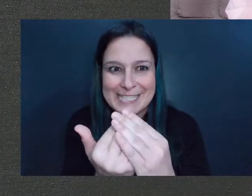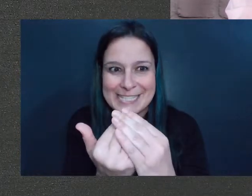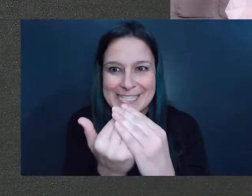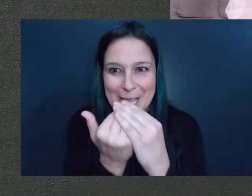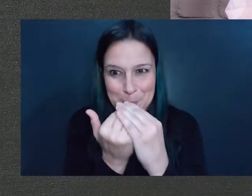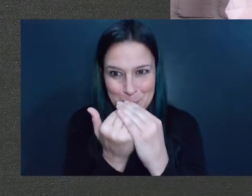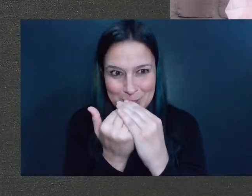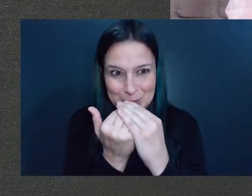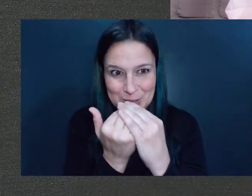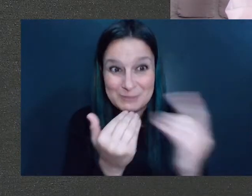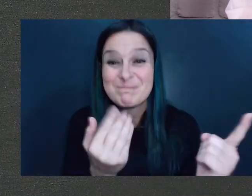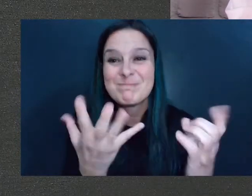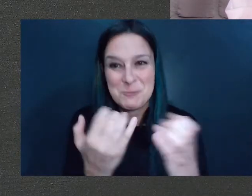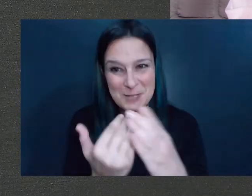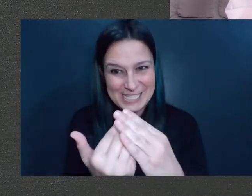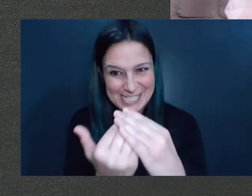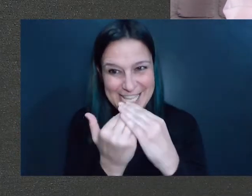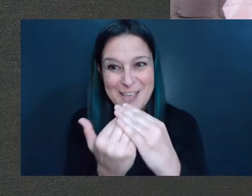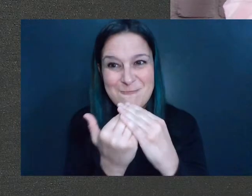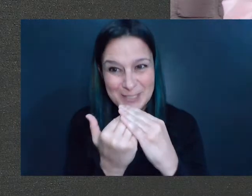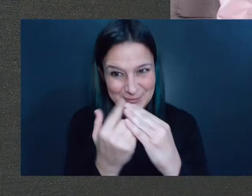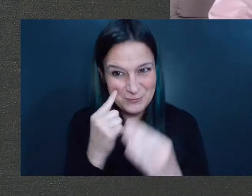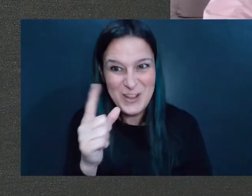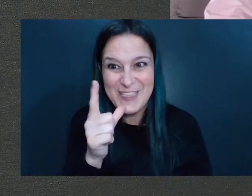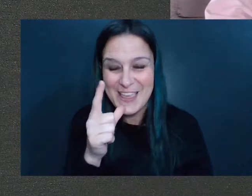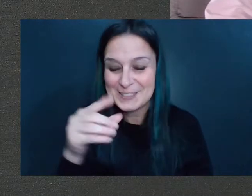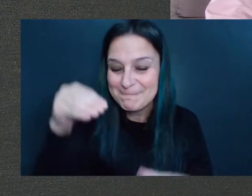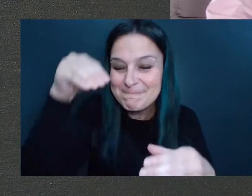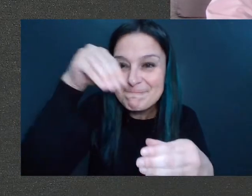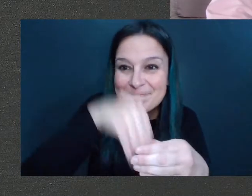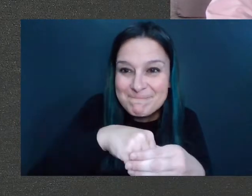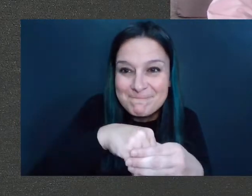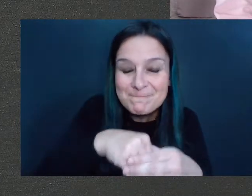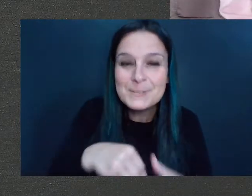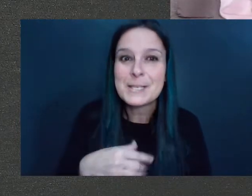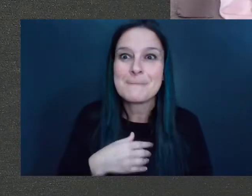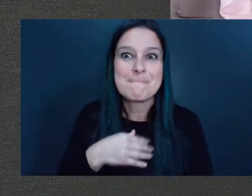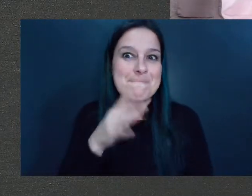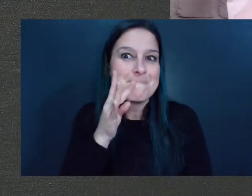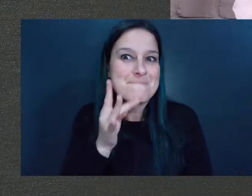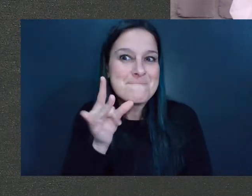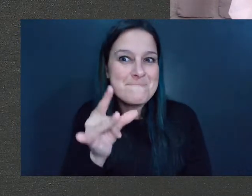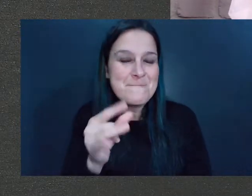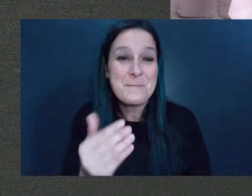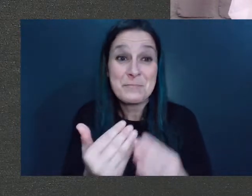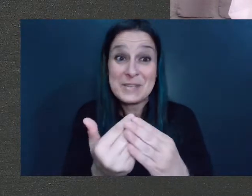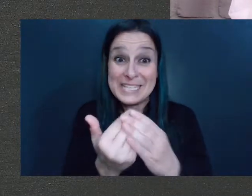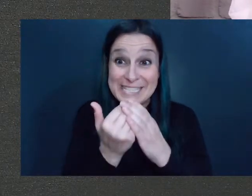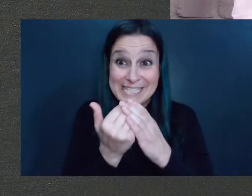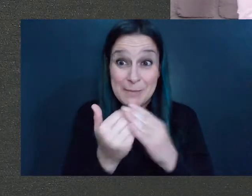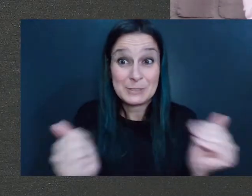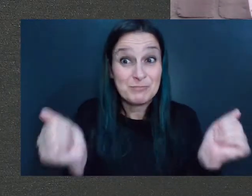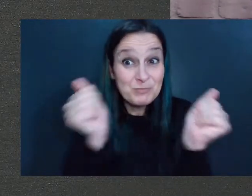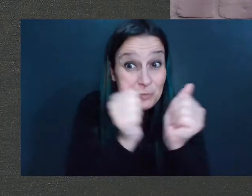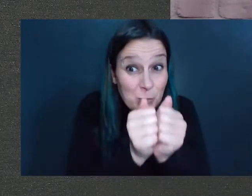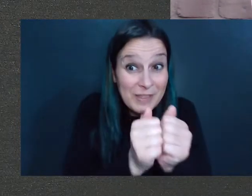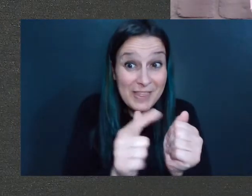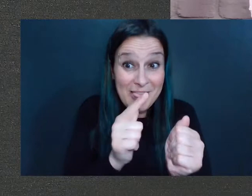Oh, he wants a sandwich for his lunchbox. Make him put a sandwich with the lunchbox.